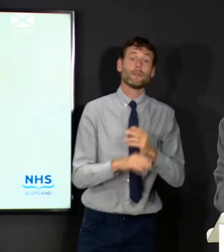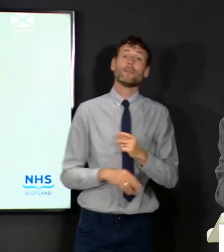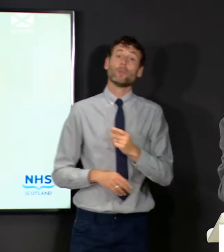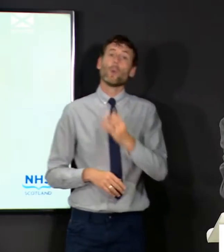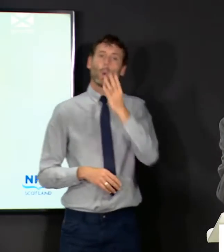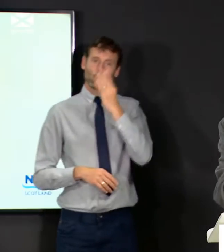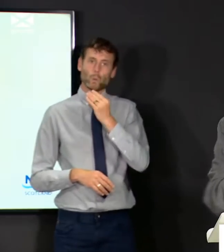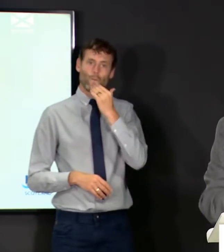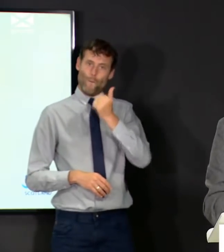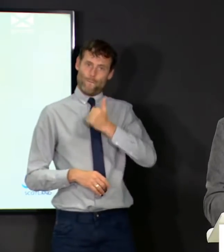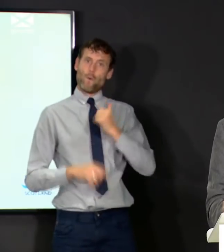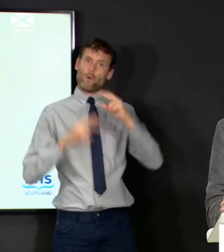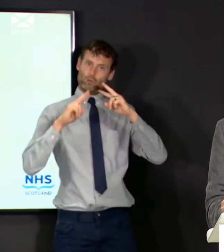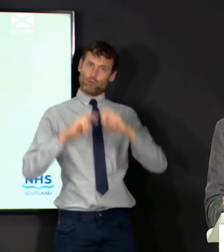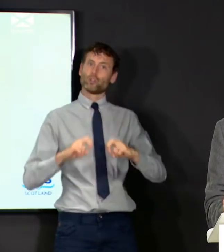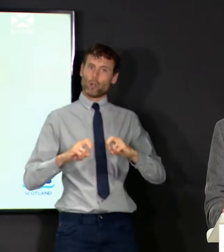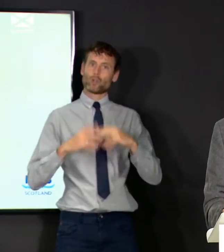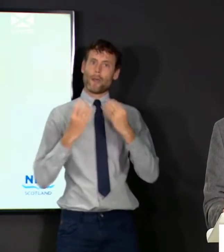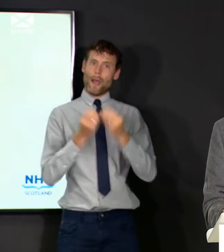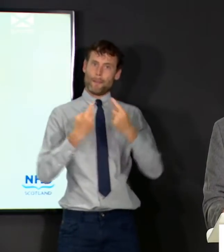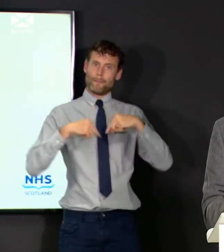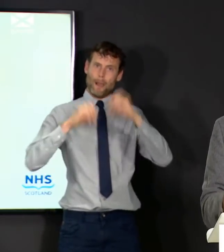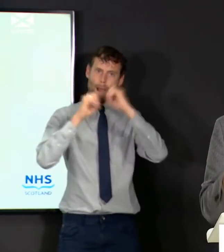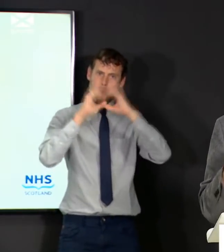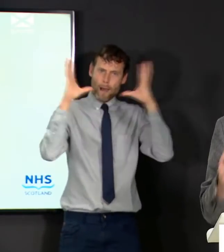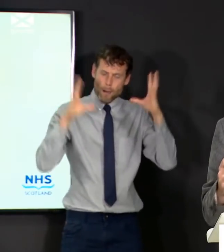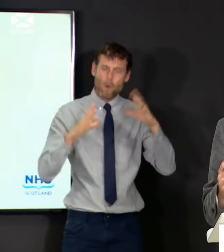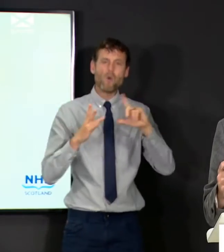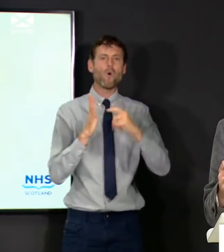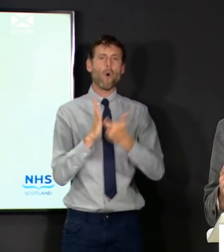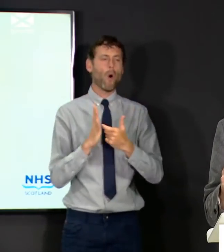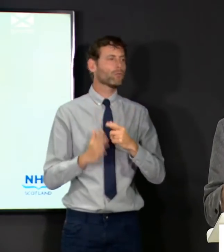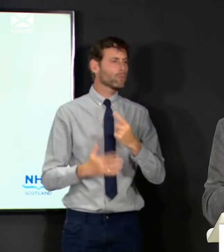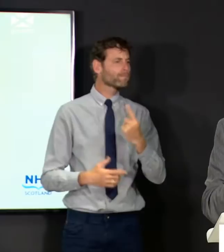to understand it, and to do it for surveillance purposes to understand a little more of the